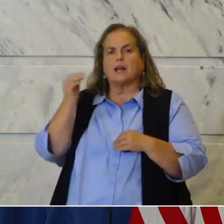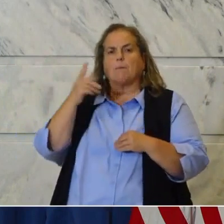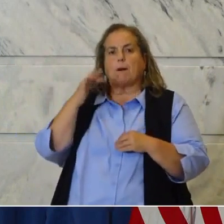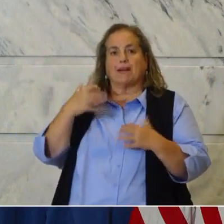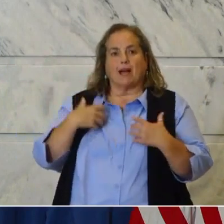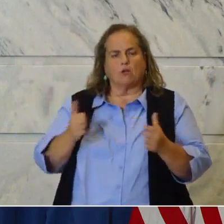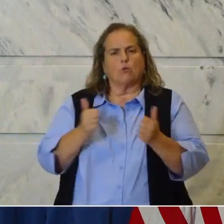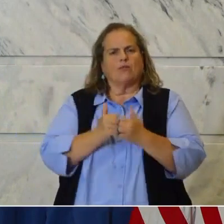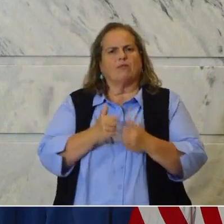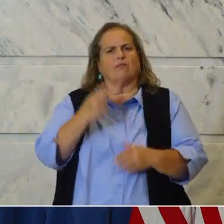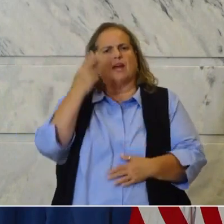There.